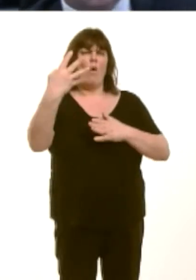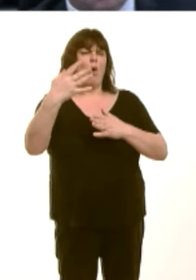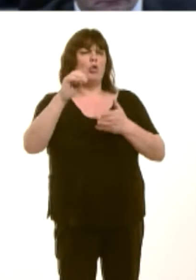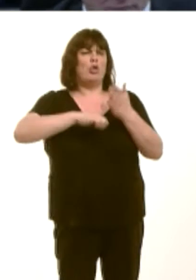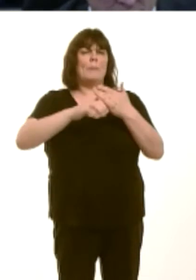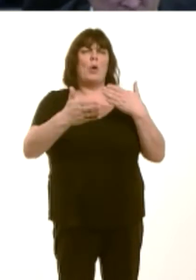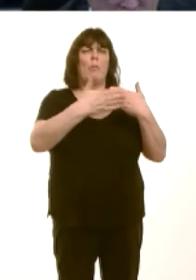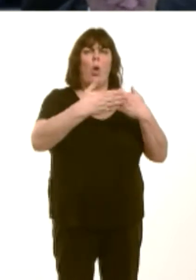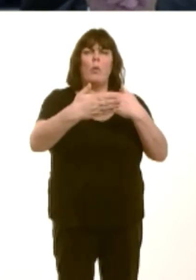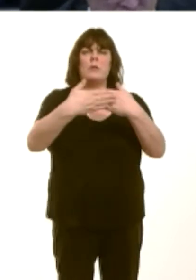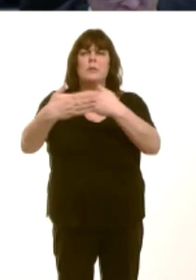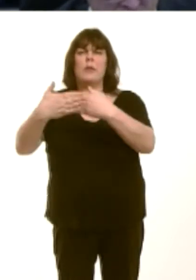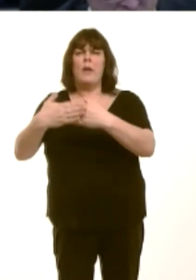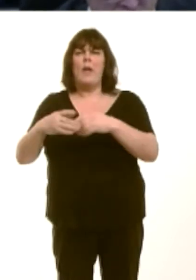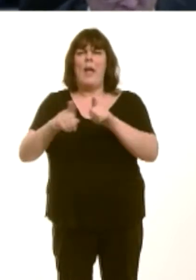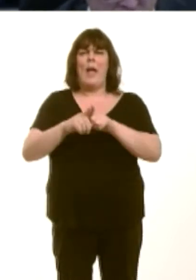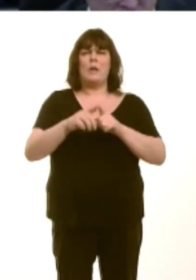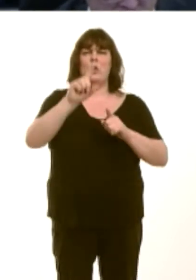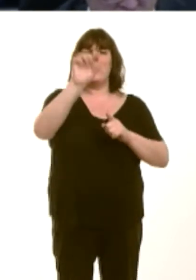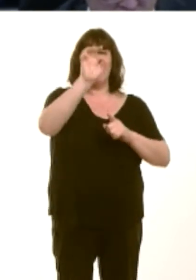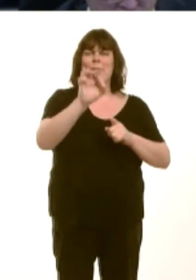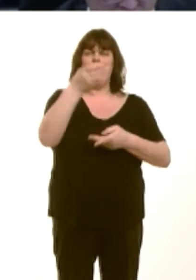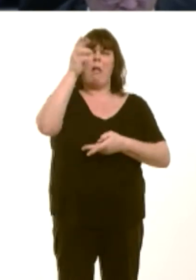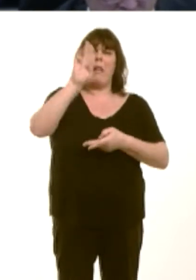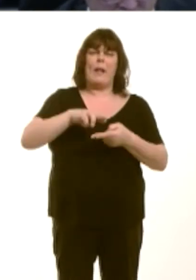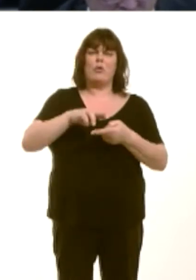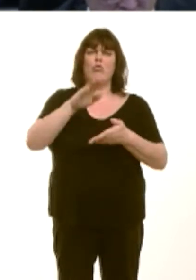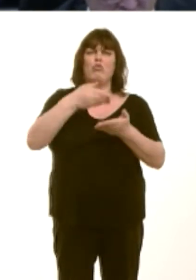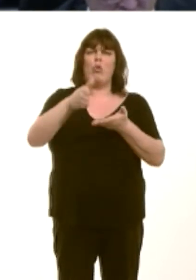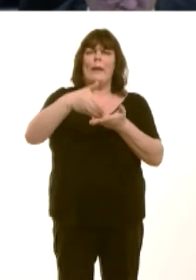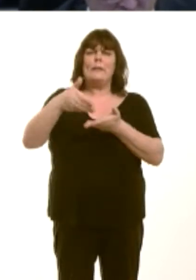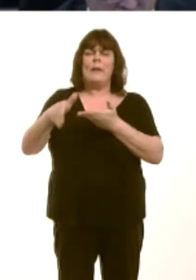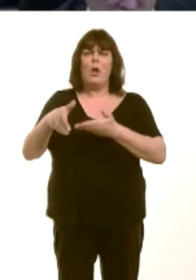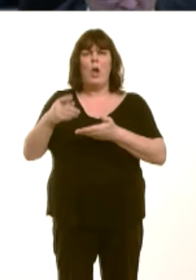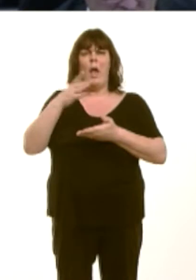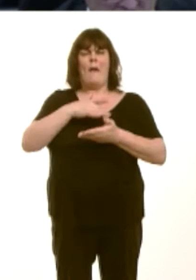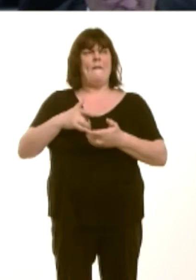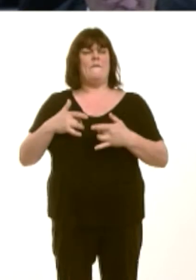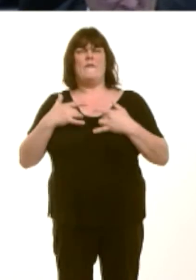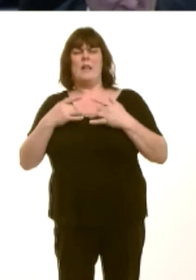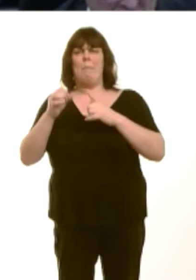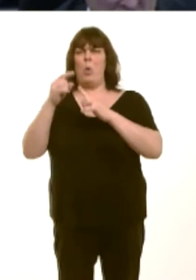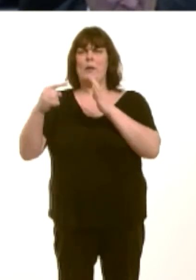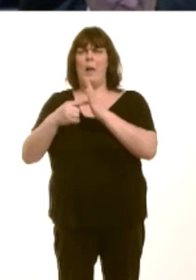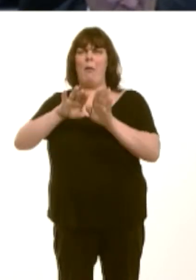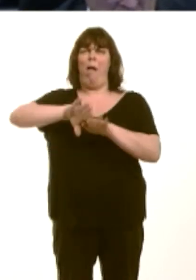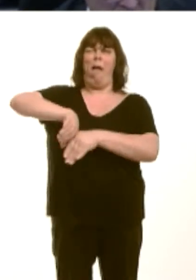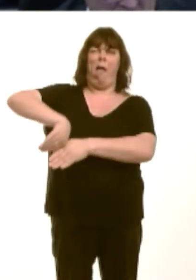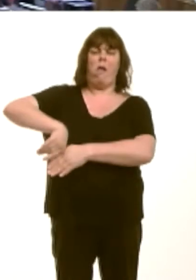estimated a 20 per cent fall-off in trade. Is Port Talbot being sacrificed for the benefit of the economic vitality of those settlements to the west of it?